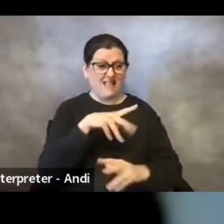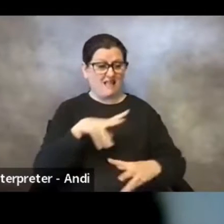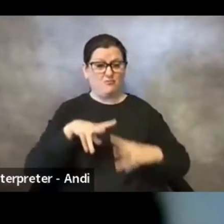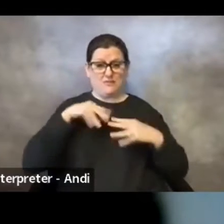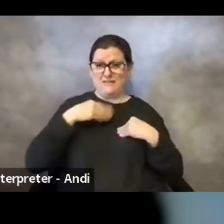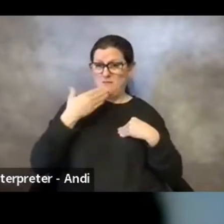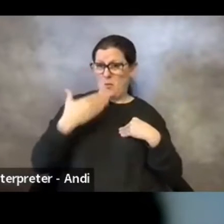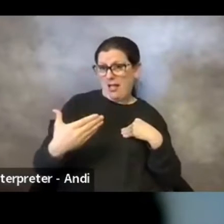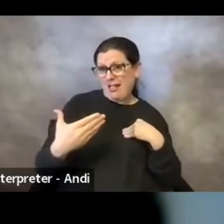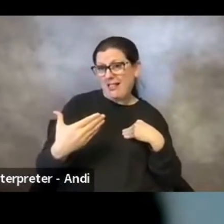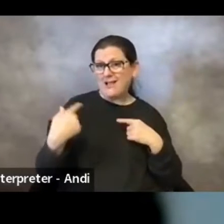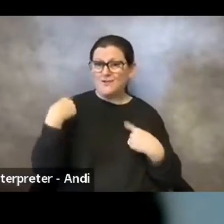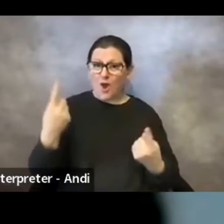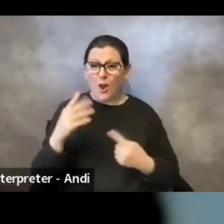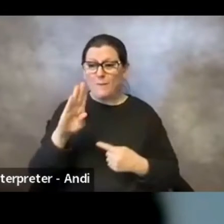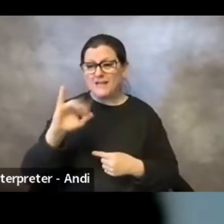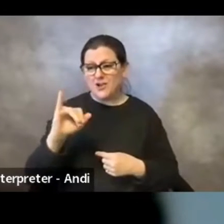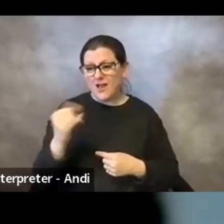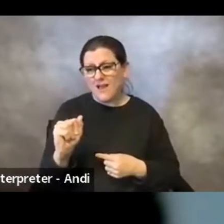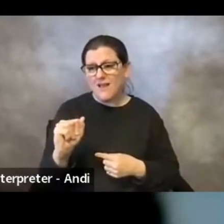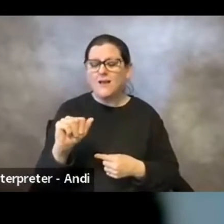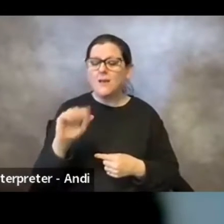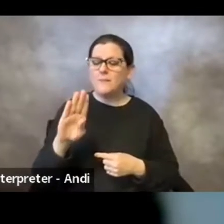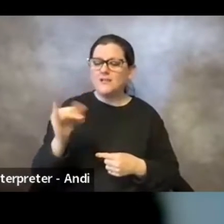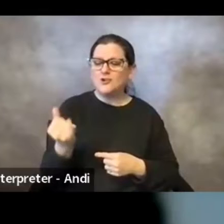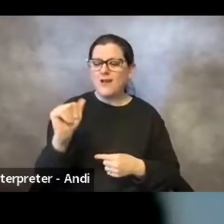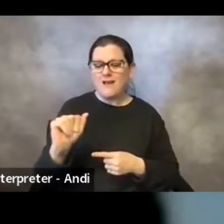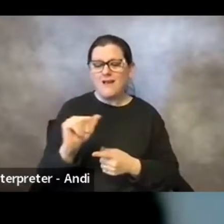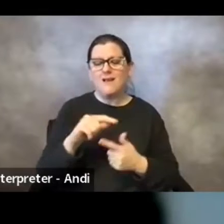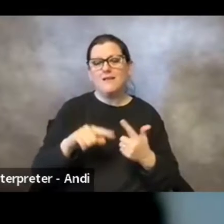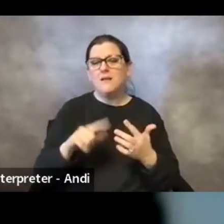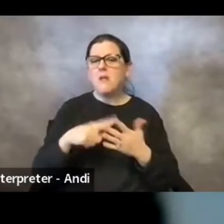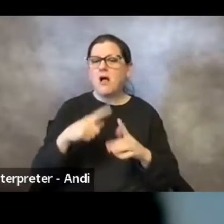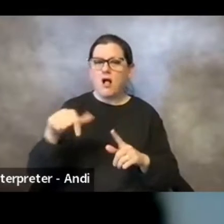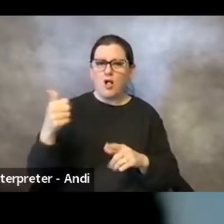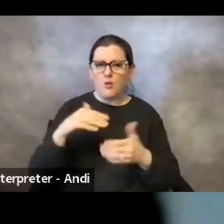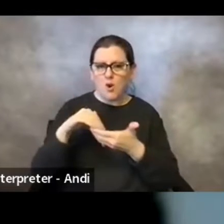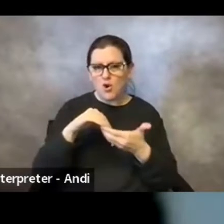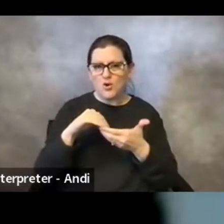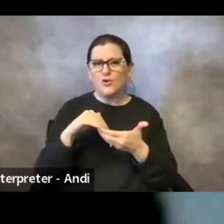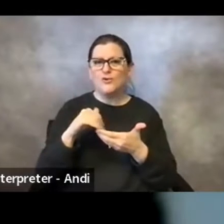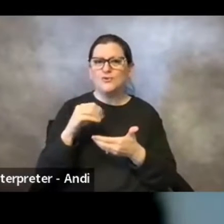with BJA and our other partners. So yeah, I think it's just it's